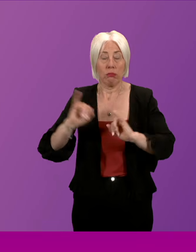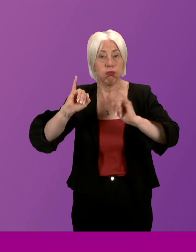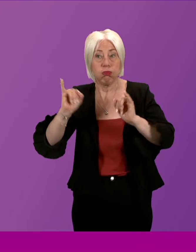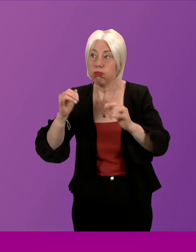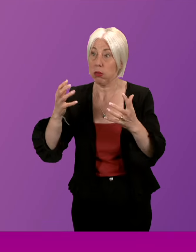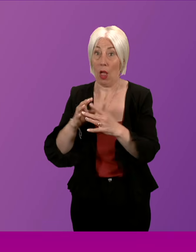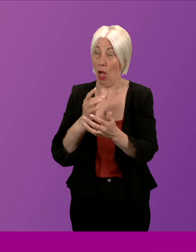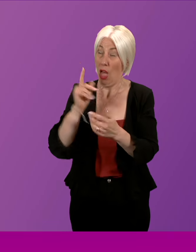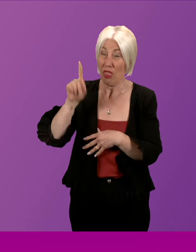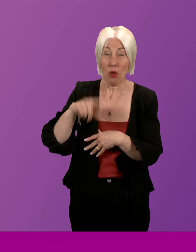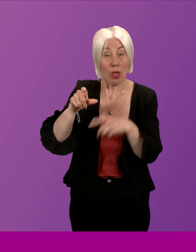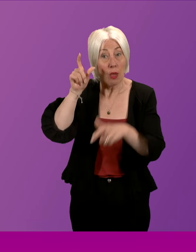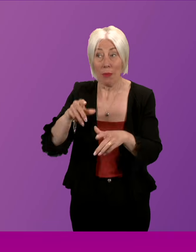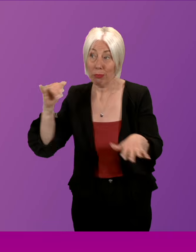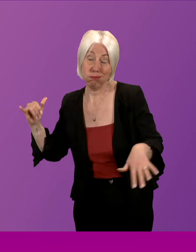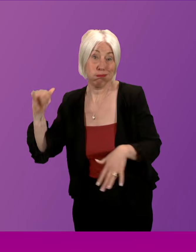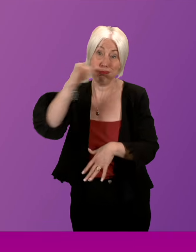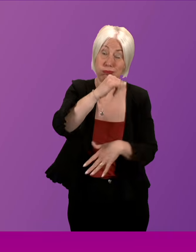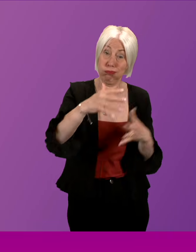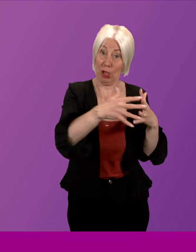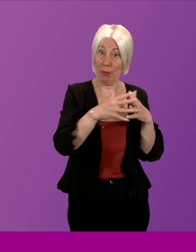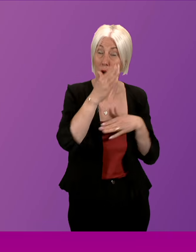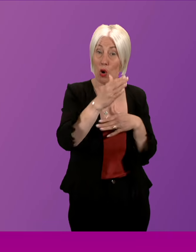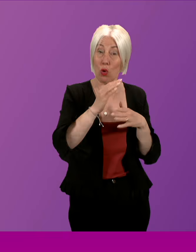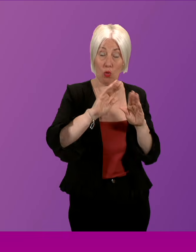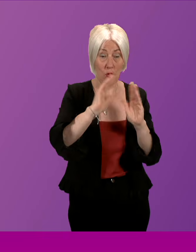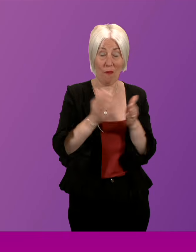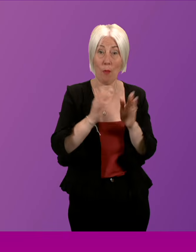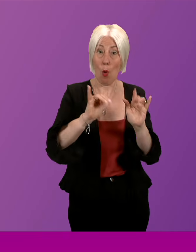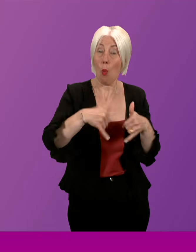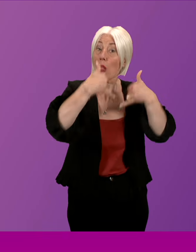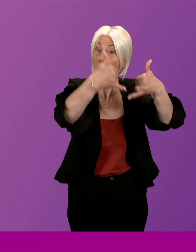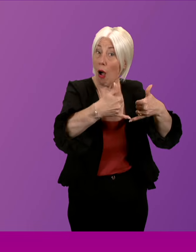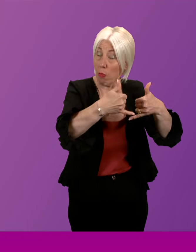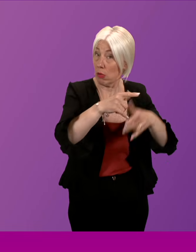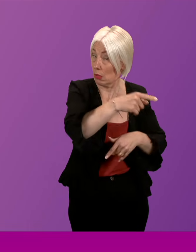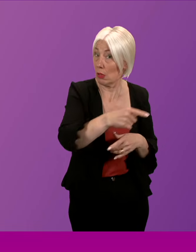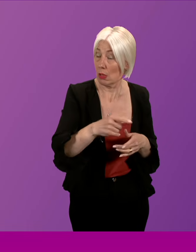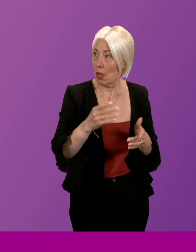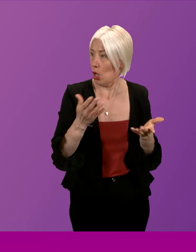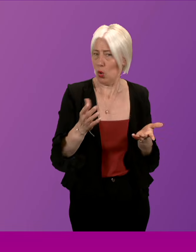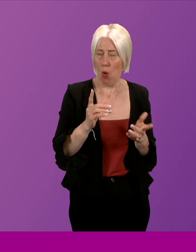to leave for the US to attend the world cup in the coming weeks, what is the First Minister